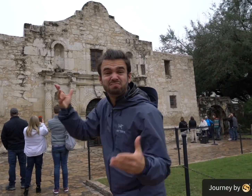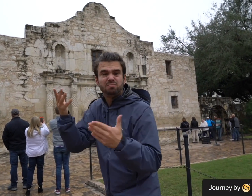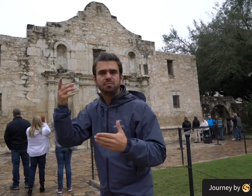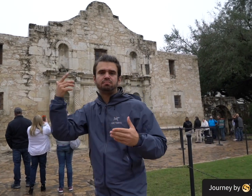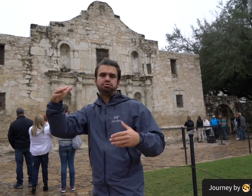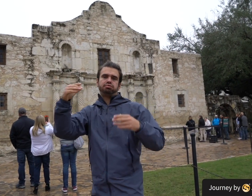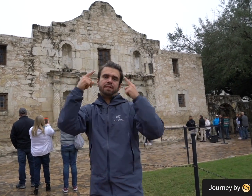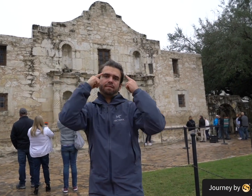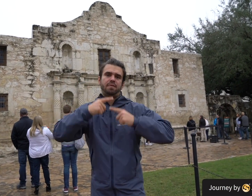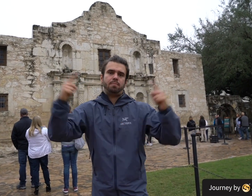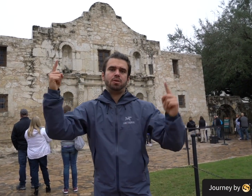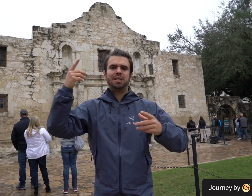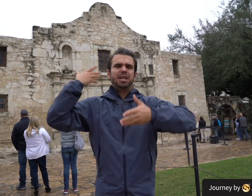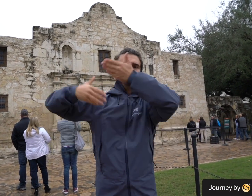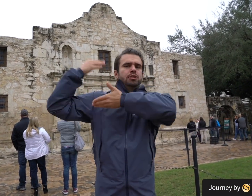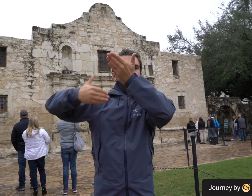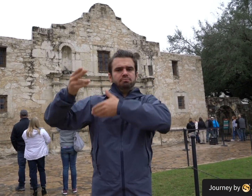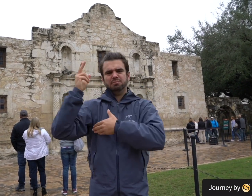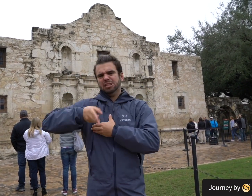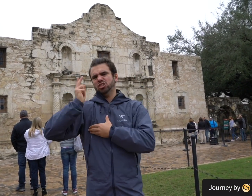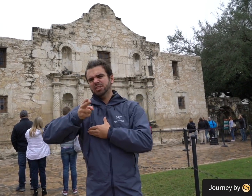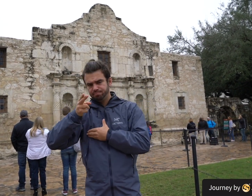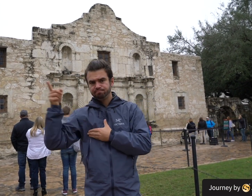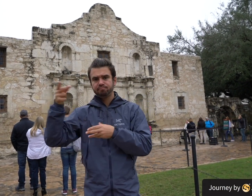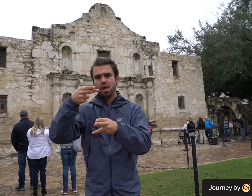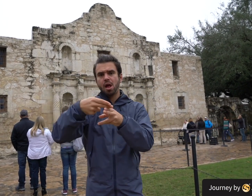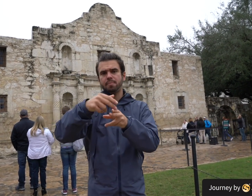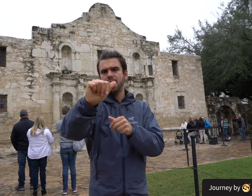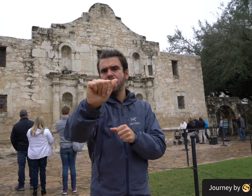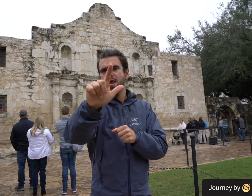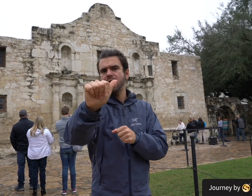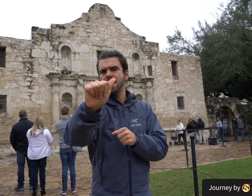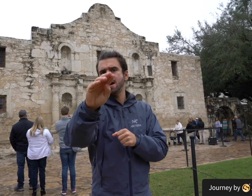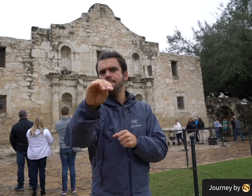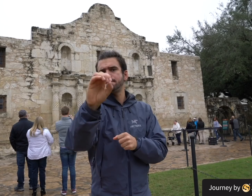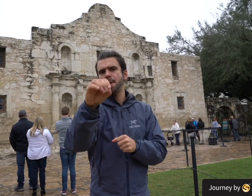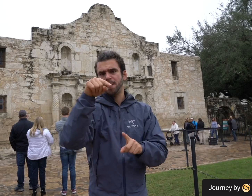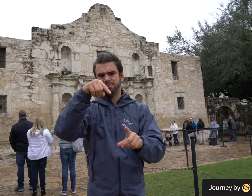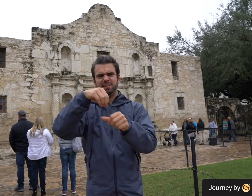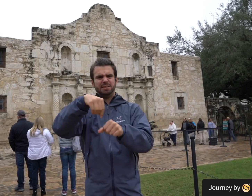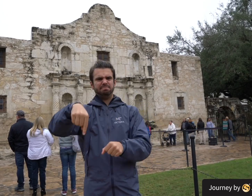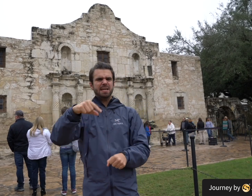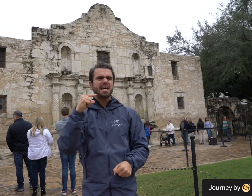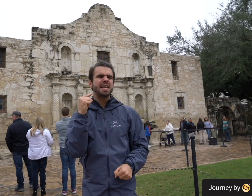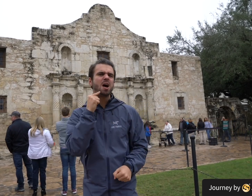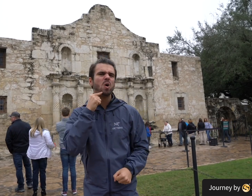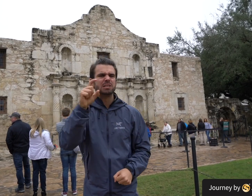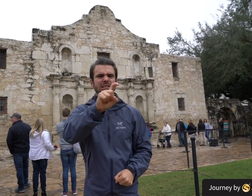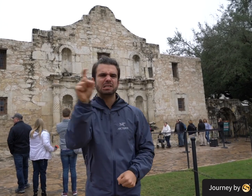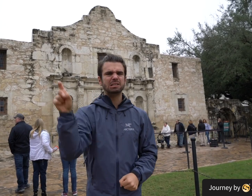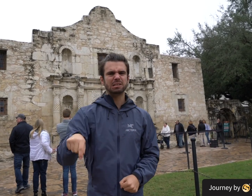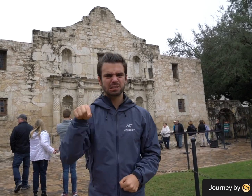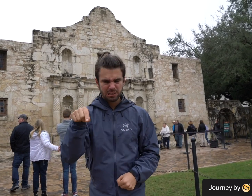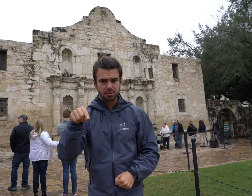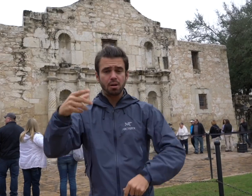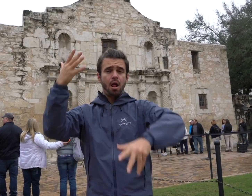Guess where am I? It's a famous history of the Alamo. It's located in San Antonio, Texas.